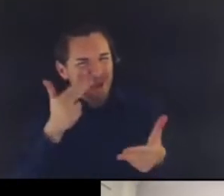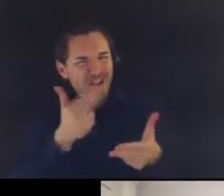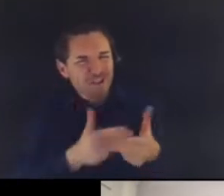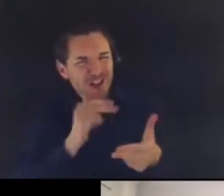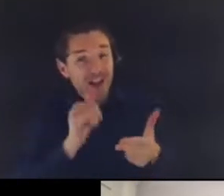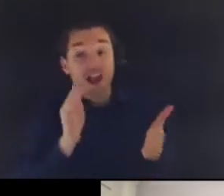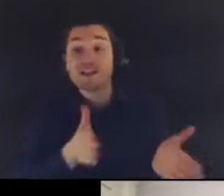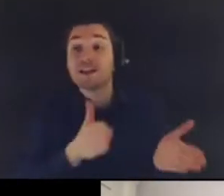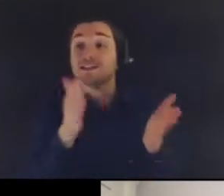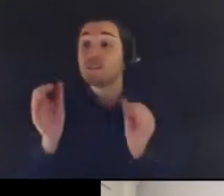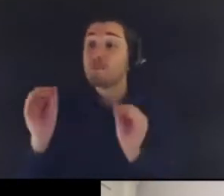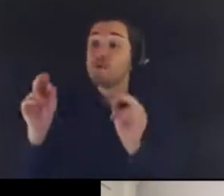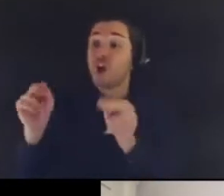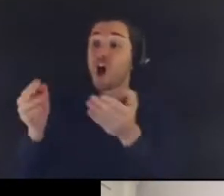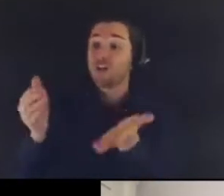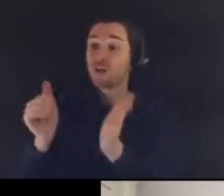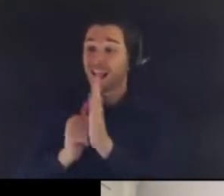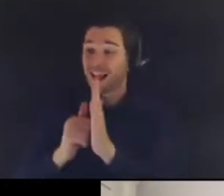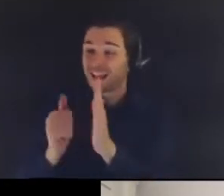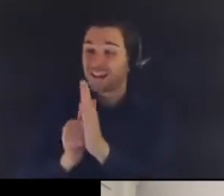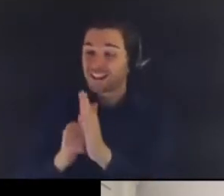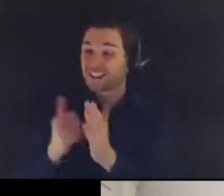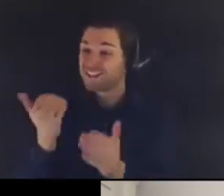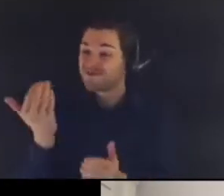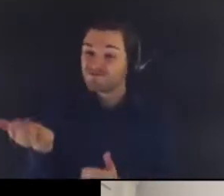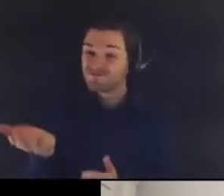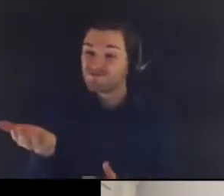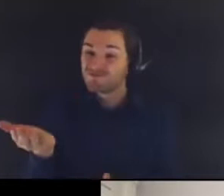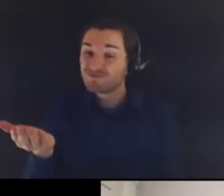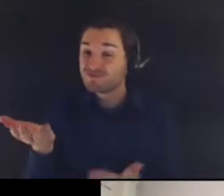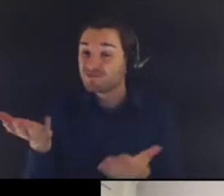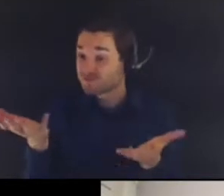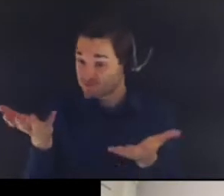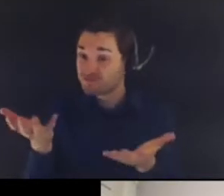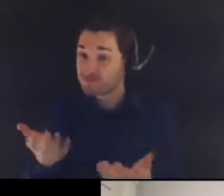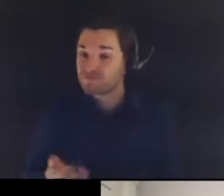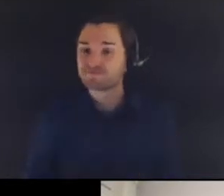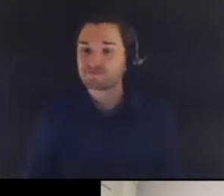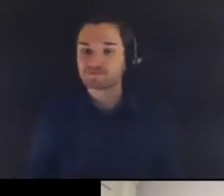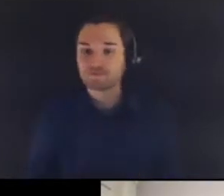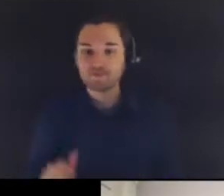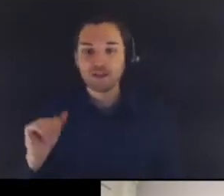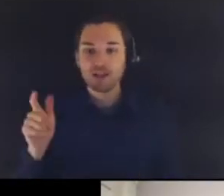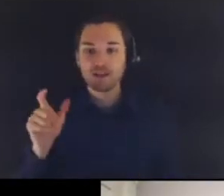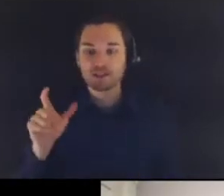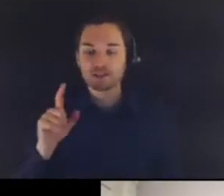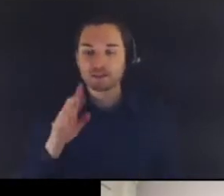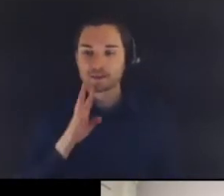Alex Lu Something that affects my feeling s about